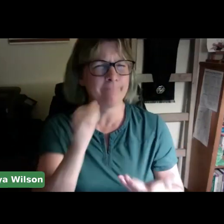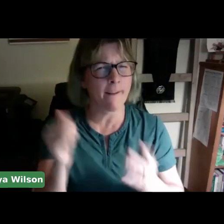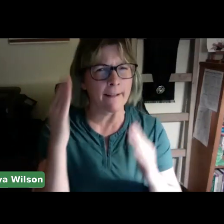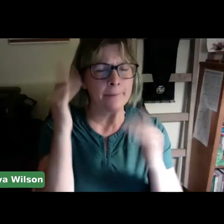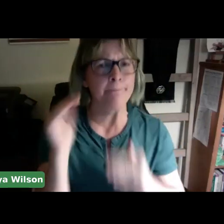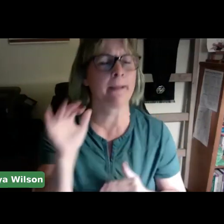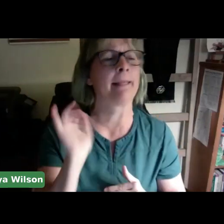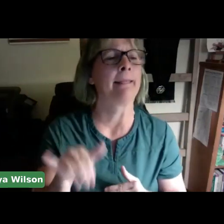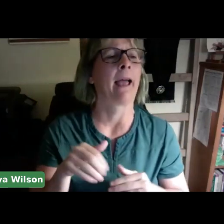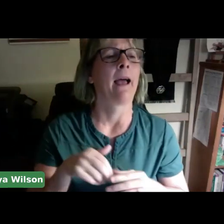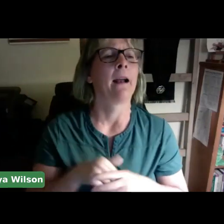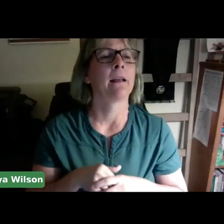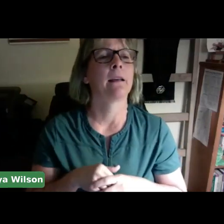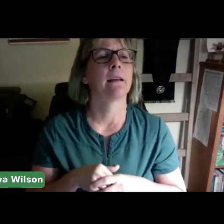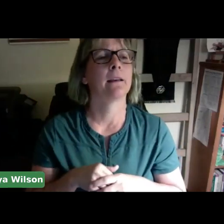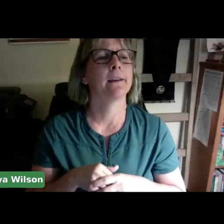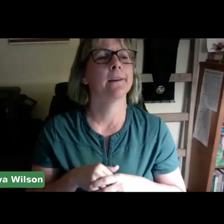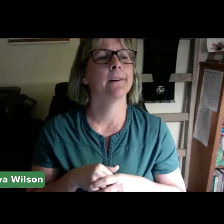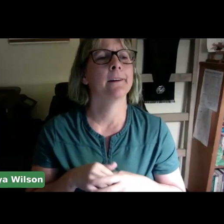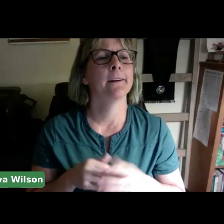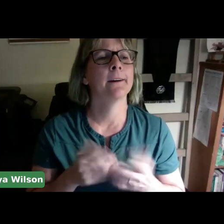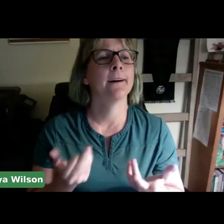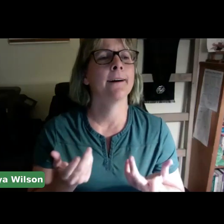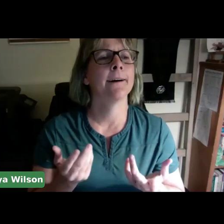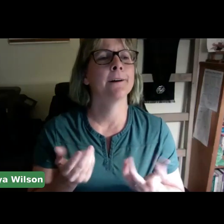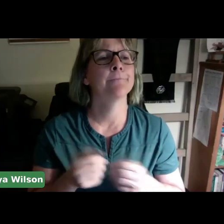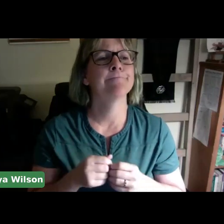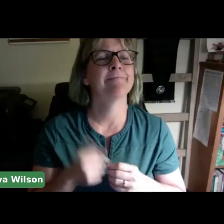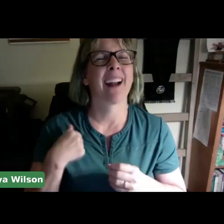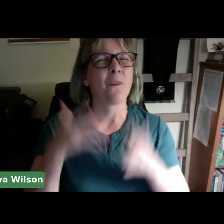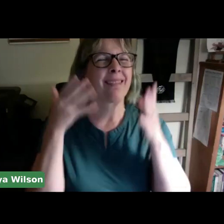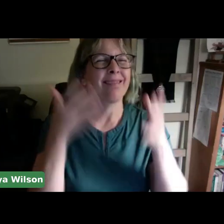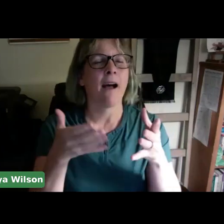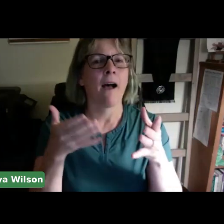oppression that I experienced by trying to get into the outdoors.